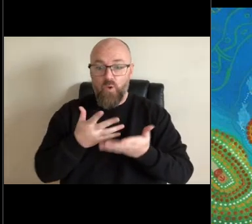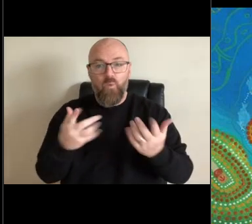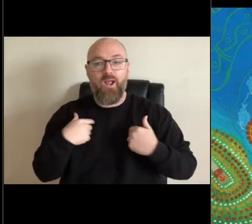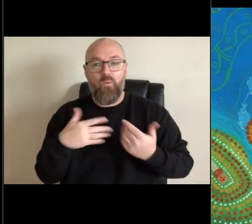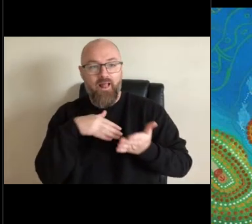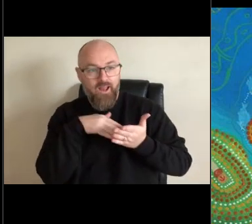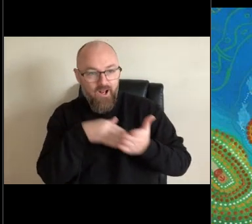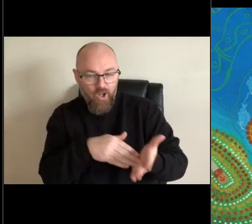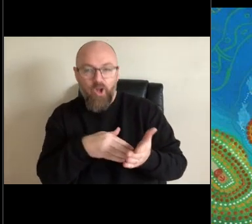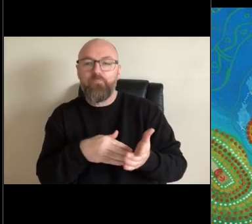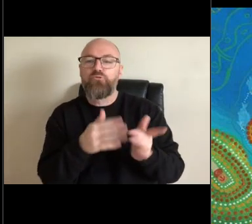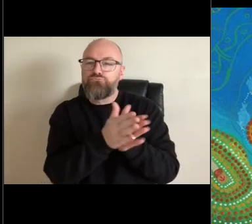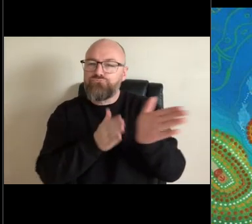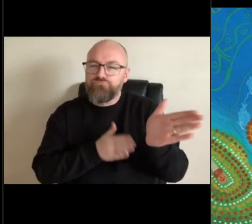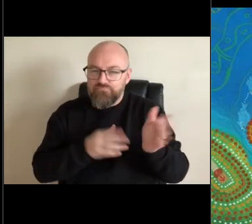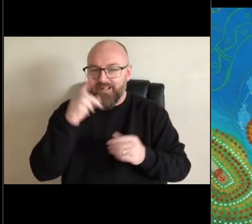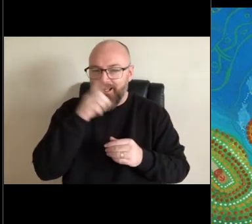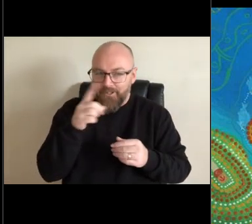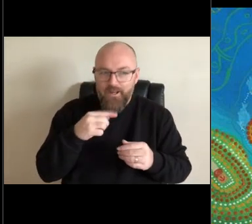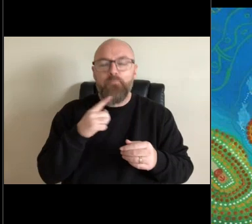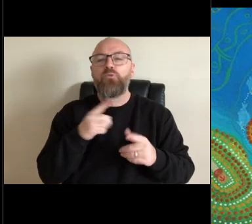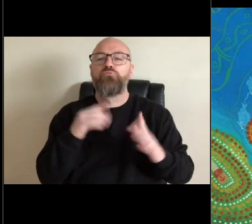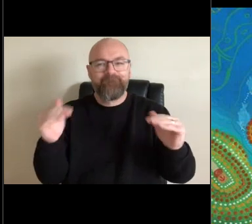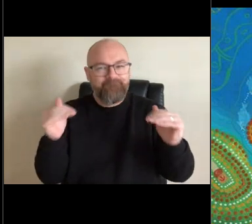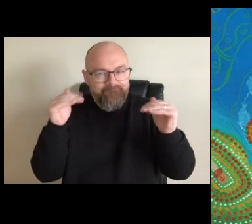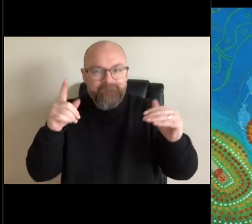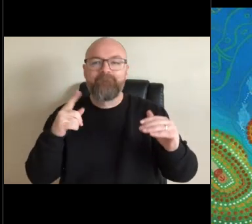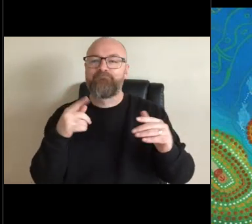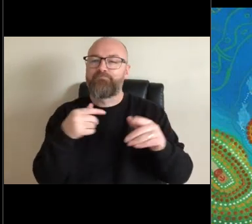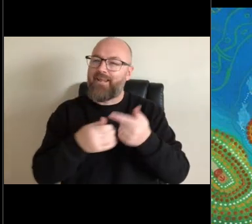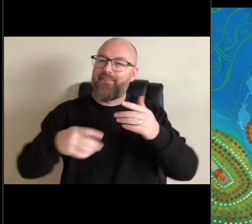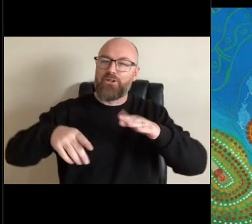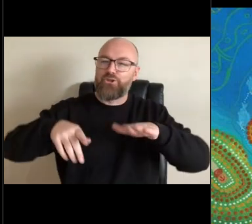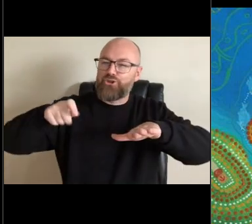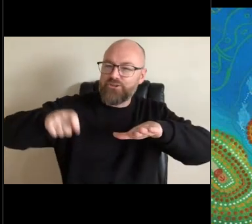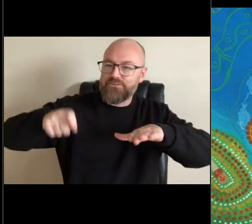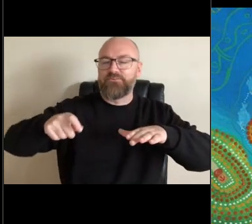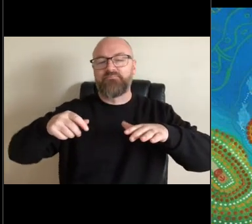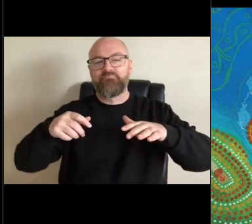their legal rights in our justice system we pay respects to their Elders law customs and